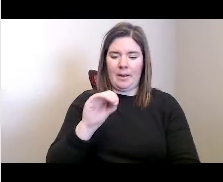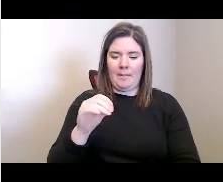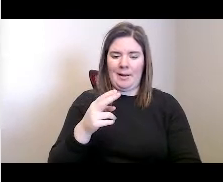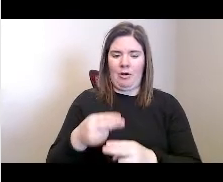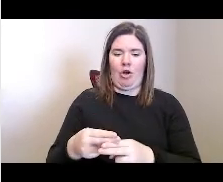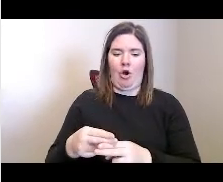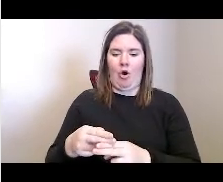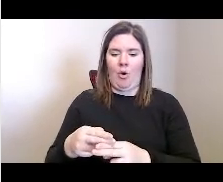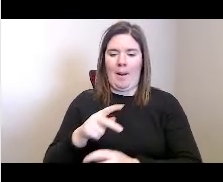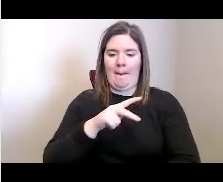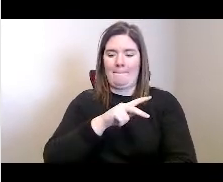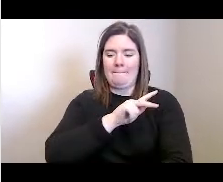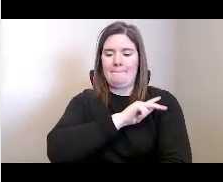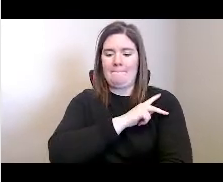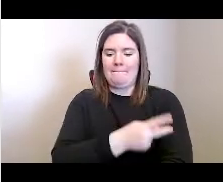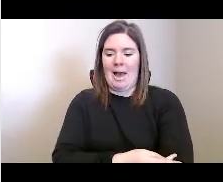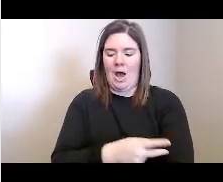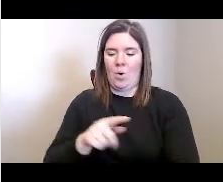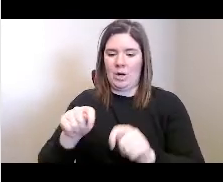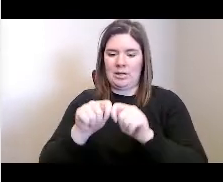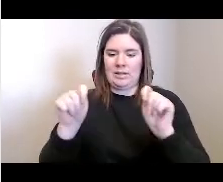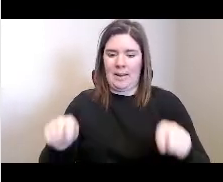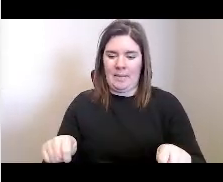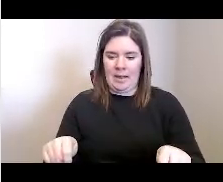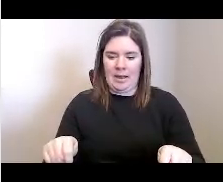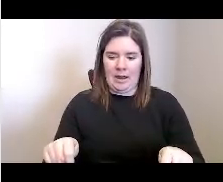I have intentionally made it inaccessible to demonstrate these features, so